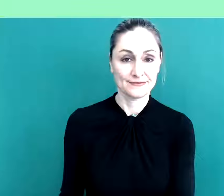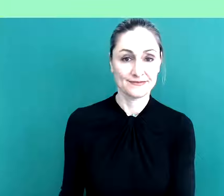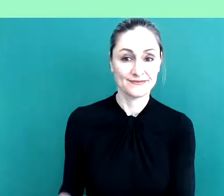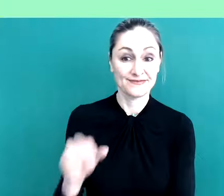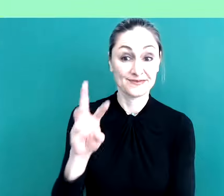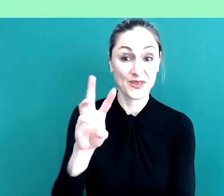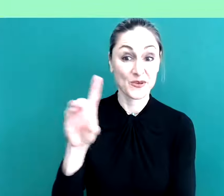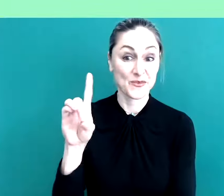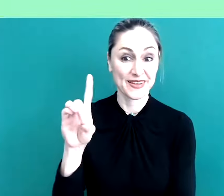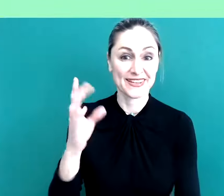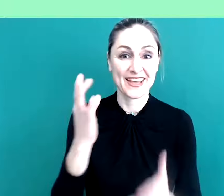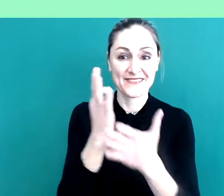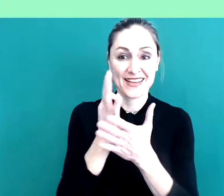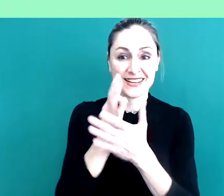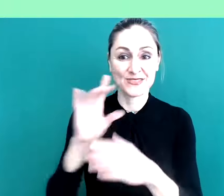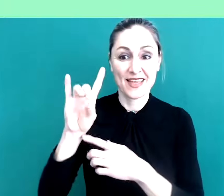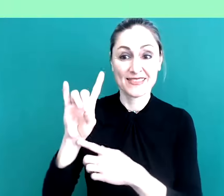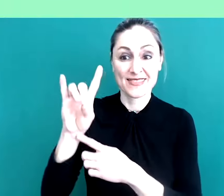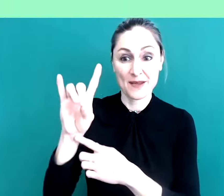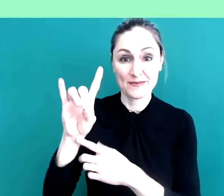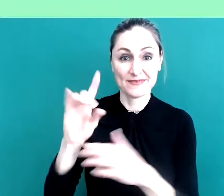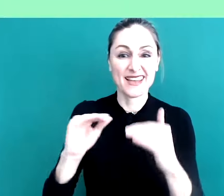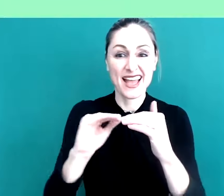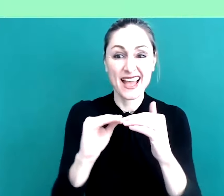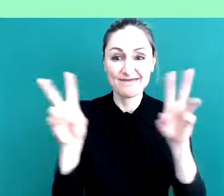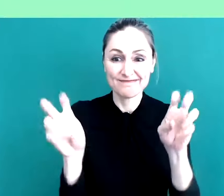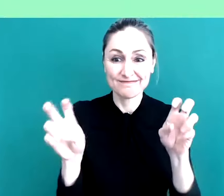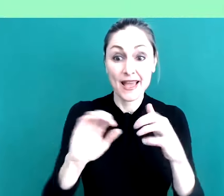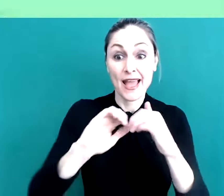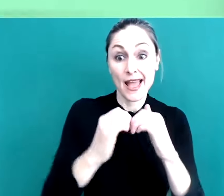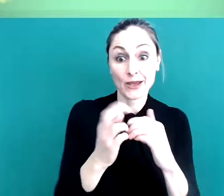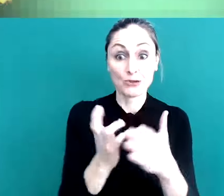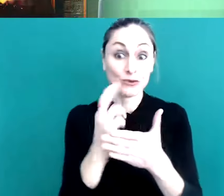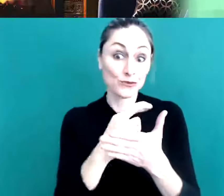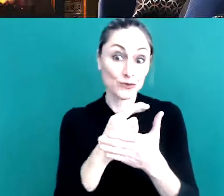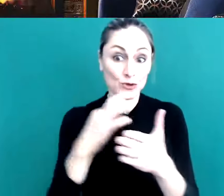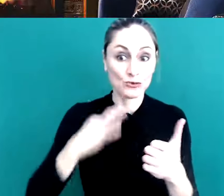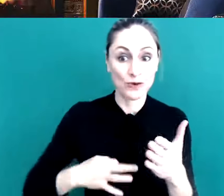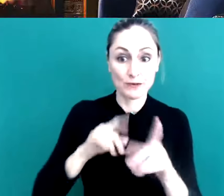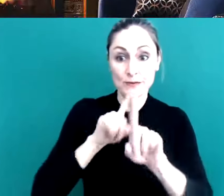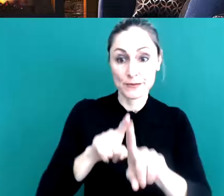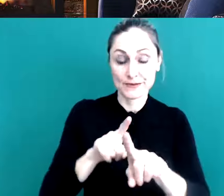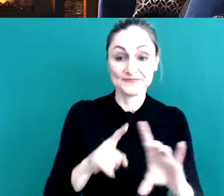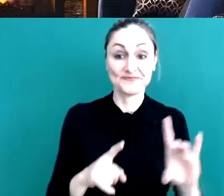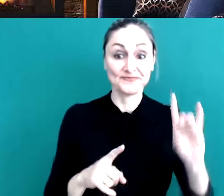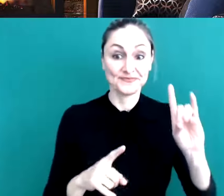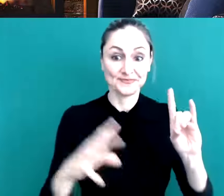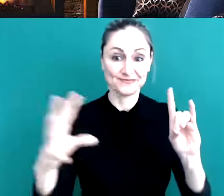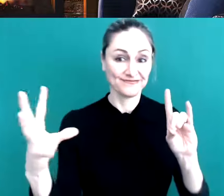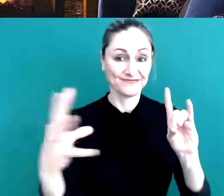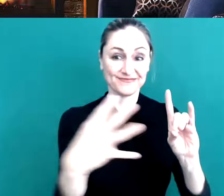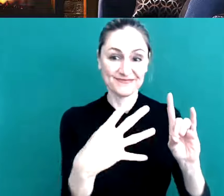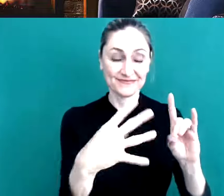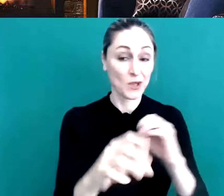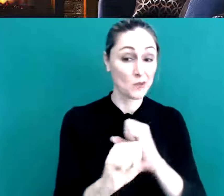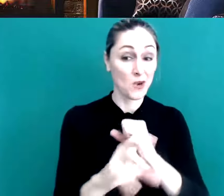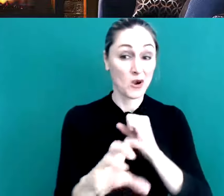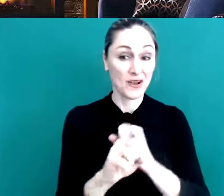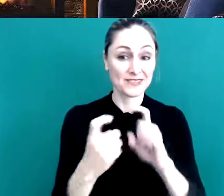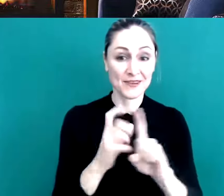WID Financial Llama. How to review your credit report. The WID Financial Llama is on screen broadcasting from his elegant living room.